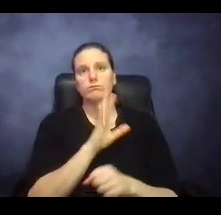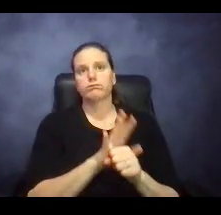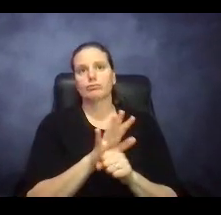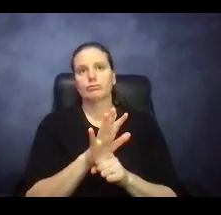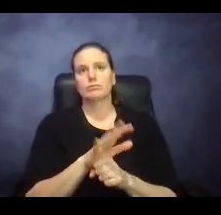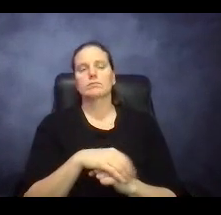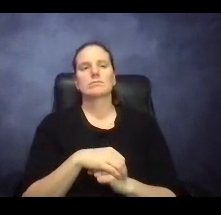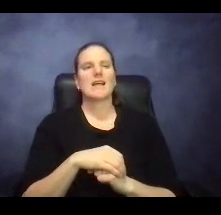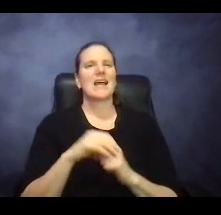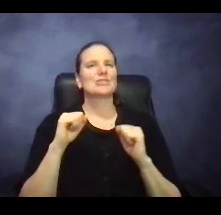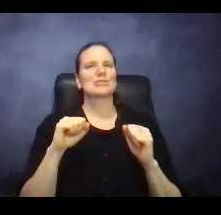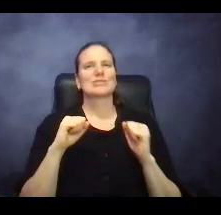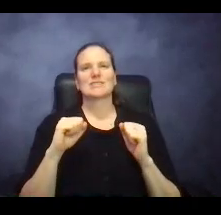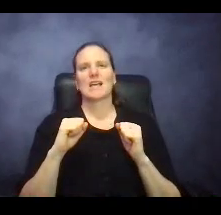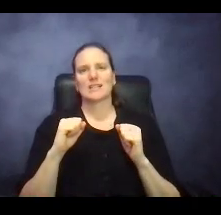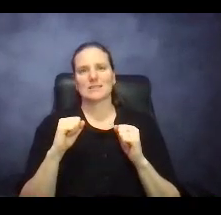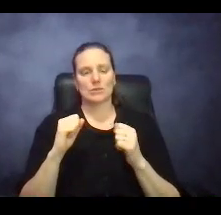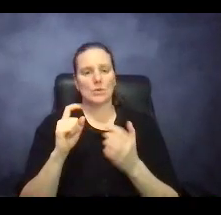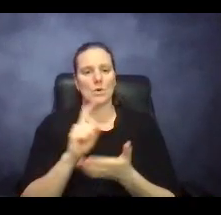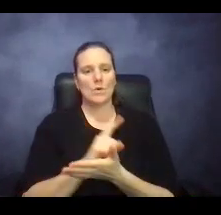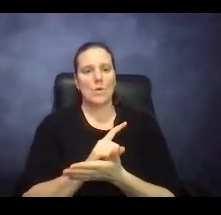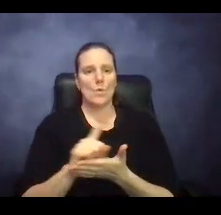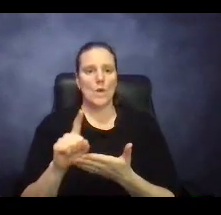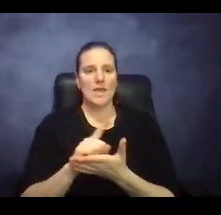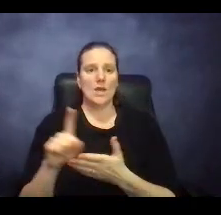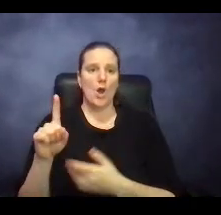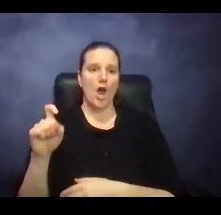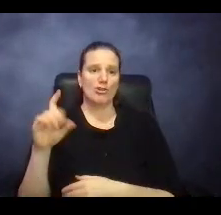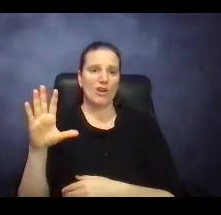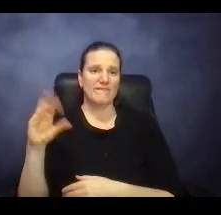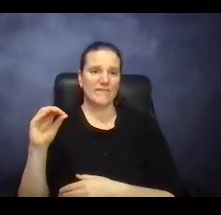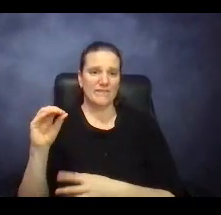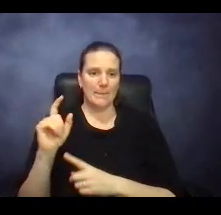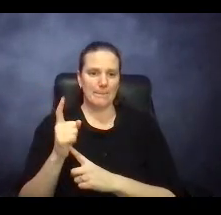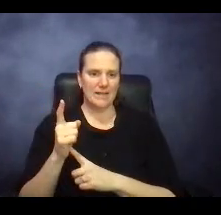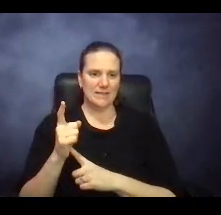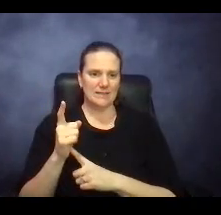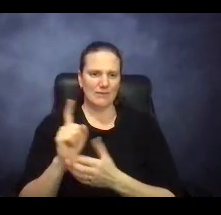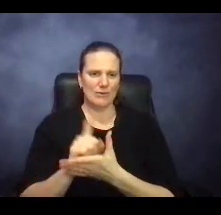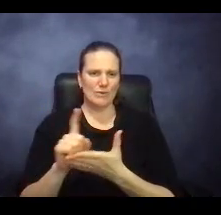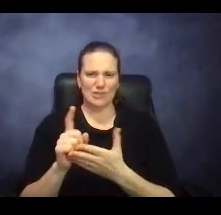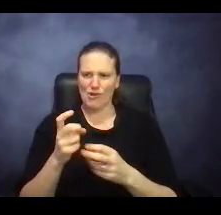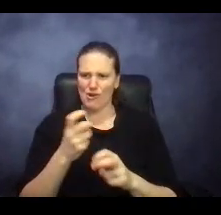exercise regularly. The recommendations are 150 minutes per week. It's hard to do that when we're so busy.